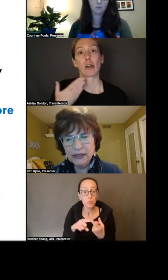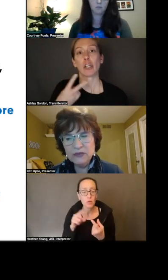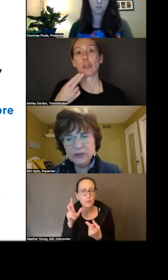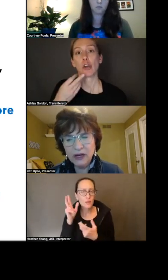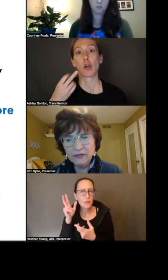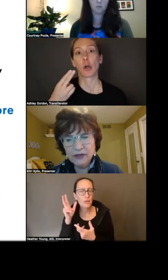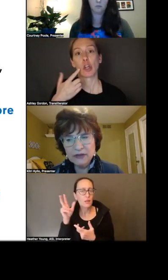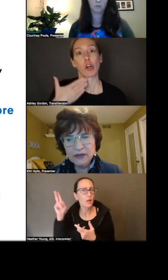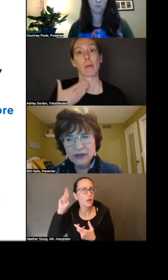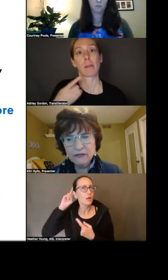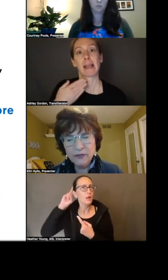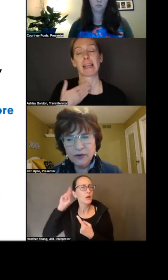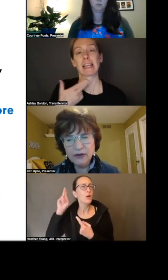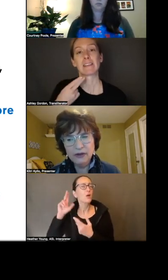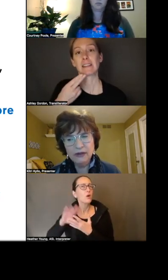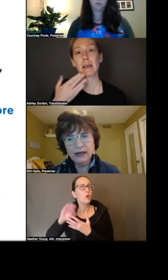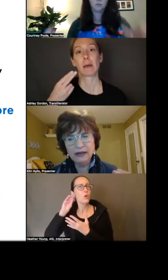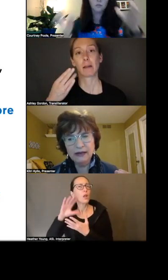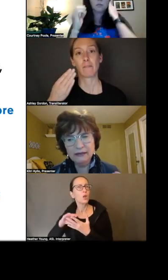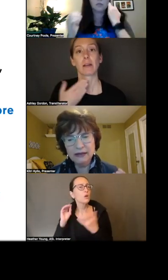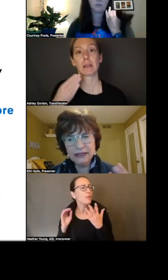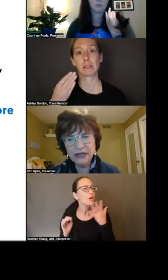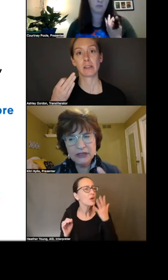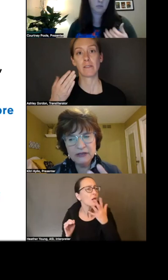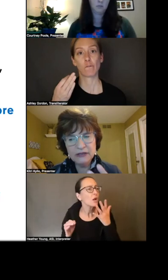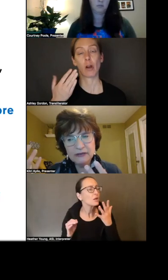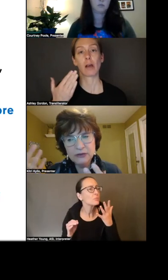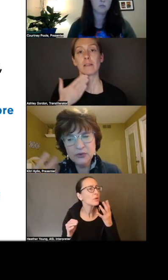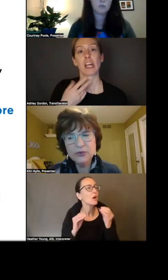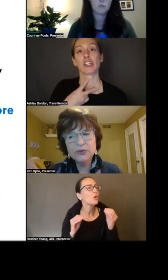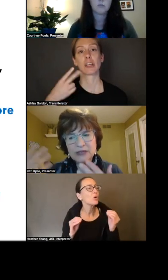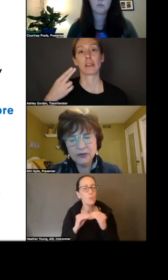it gives them confidence for attaching the new sounds